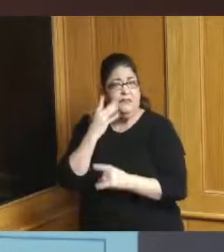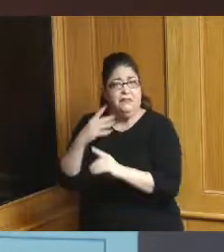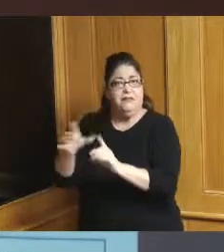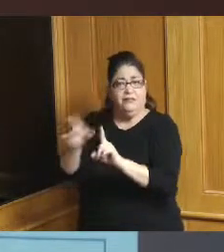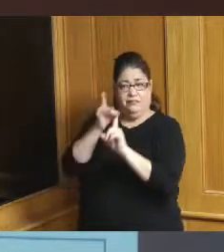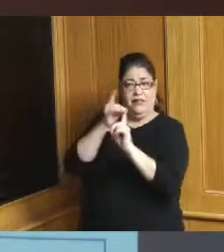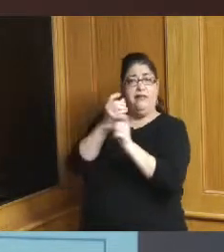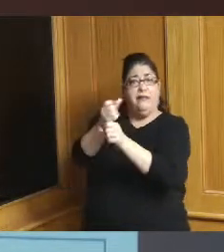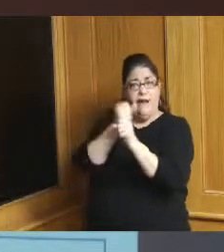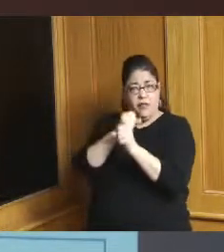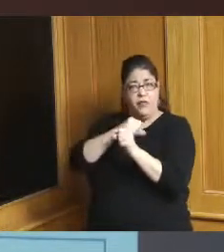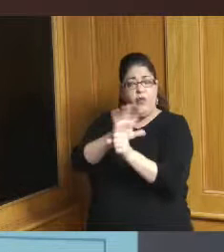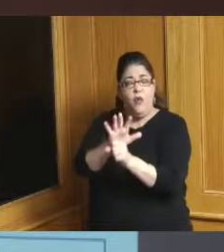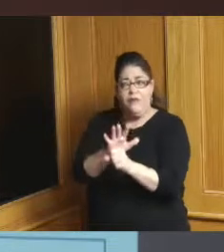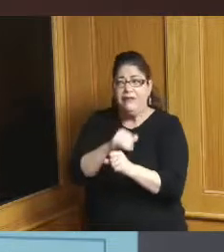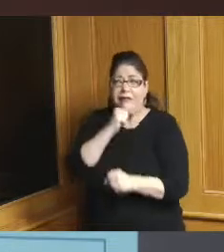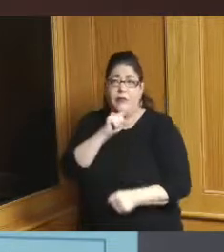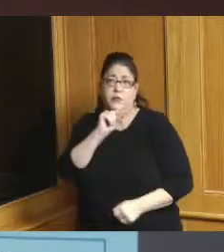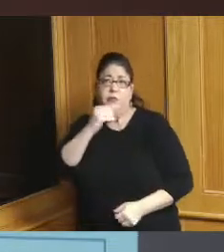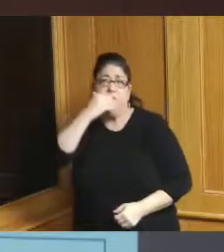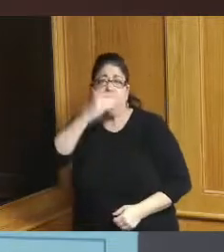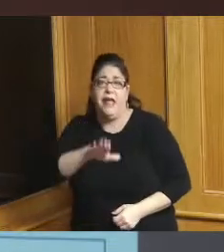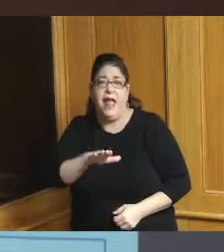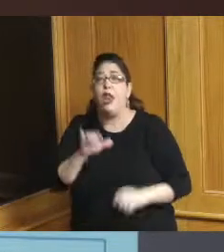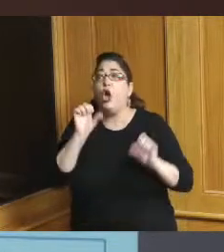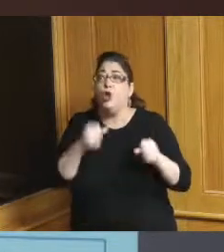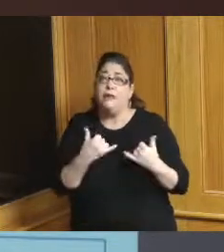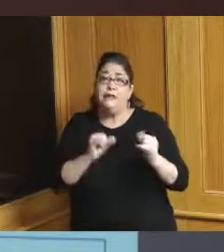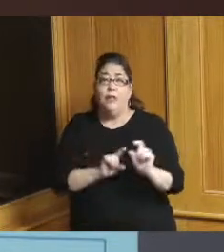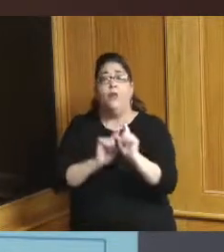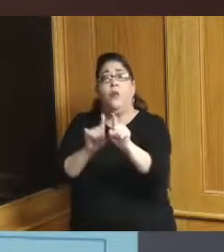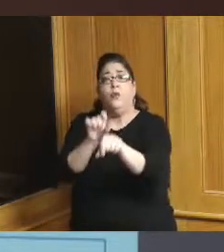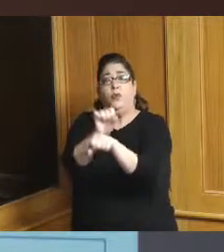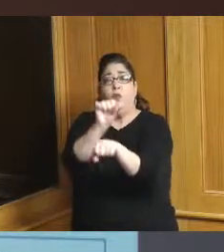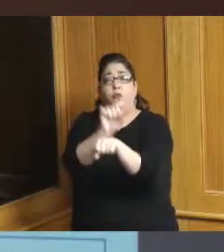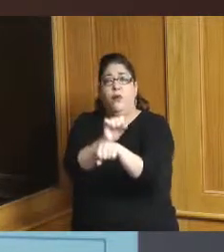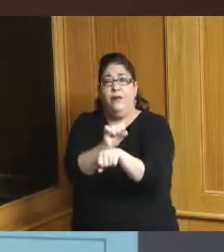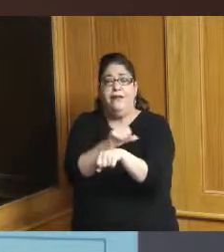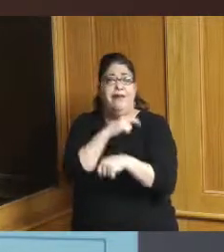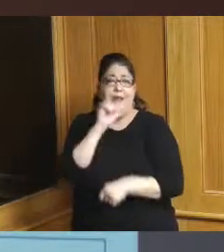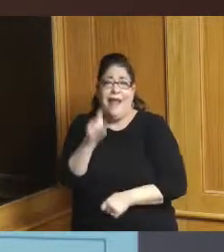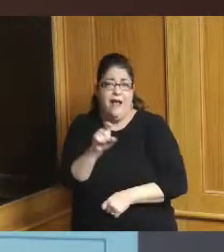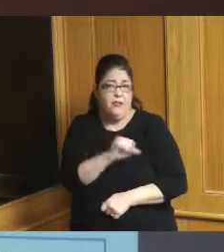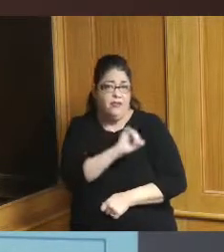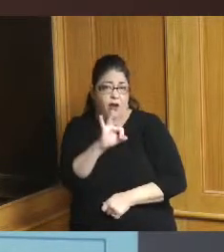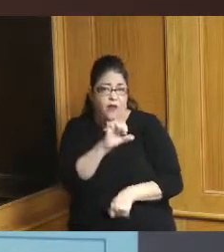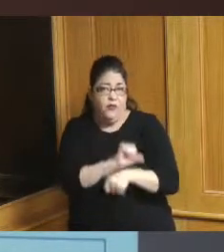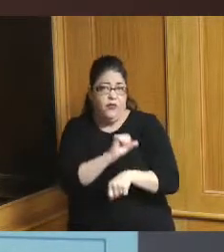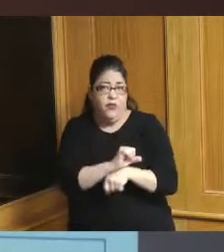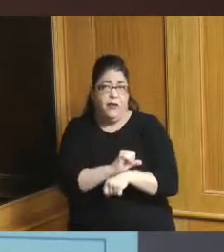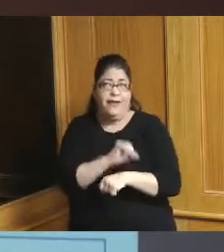I could have still worked and had the time to take time off thanks to the CDC with the